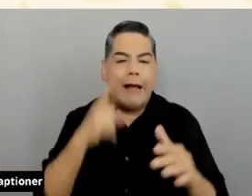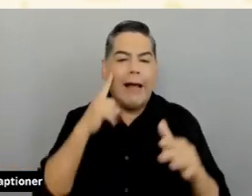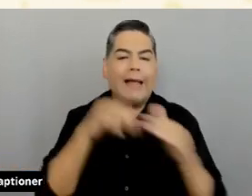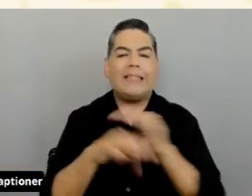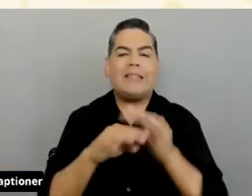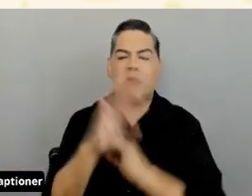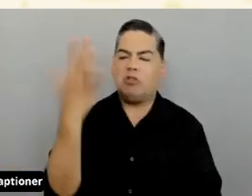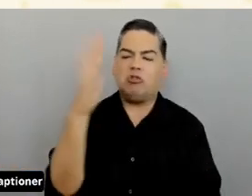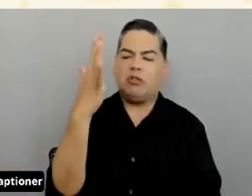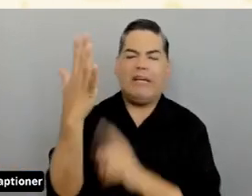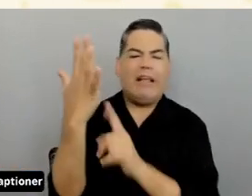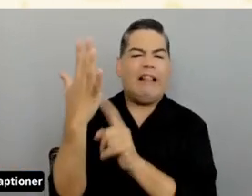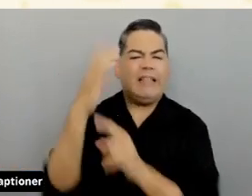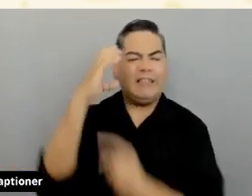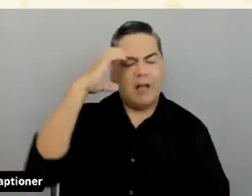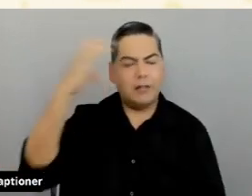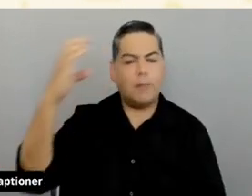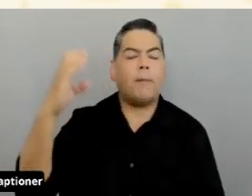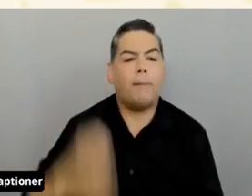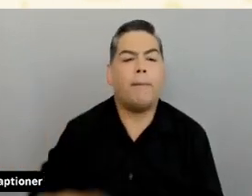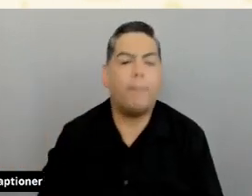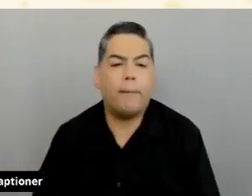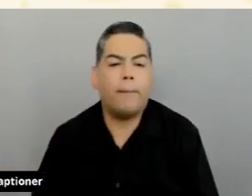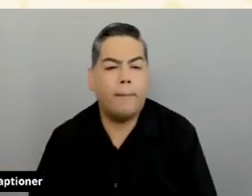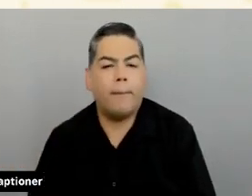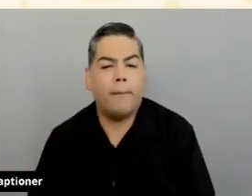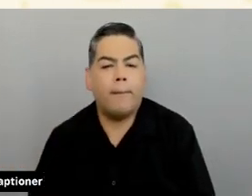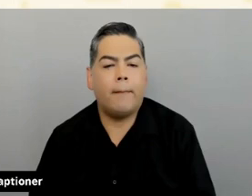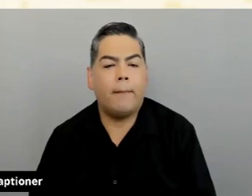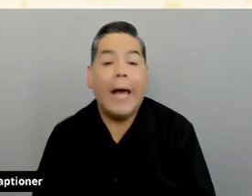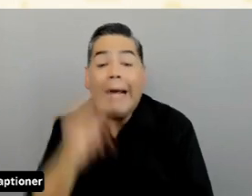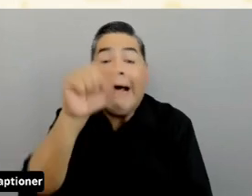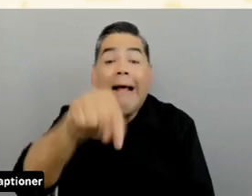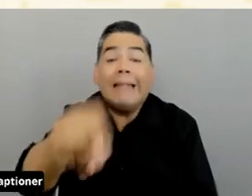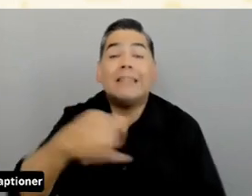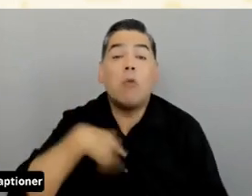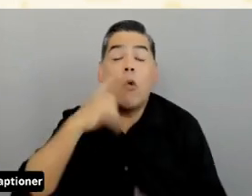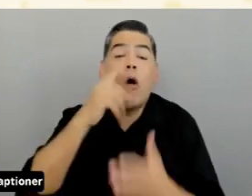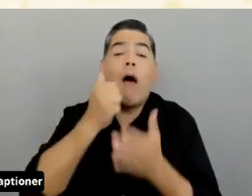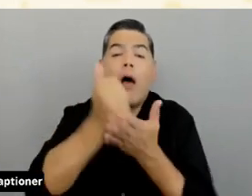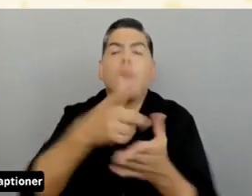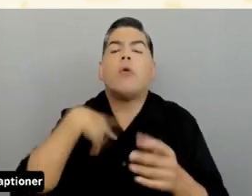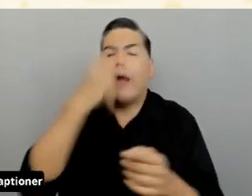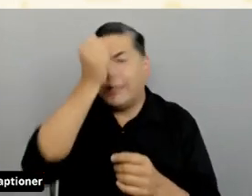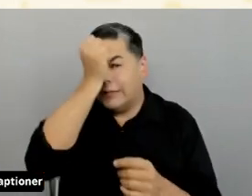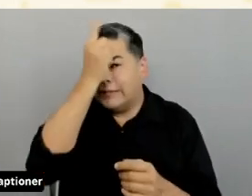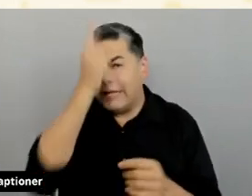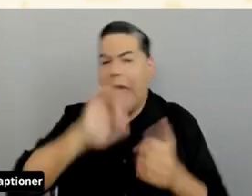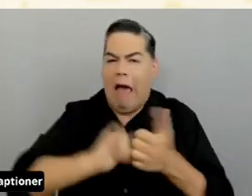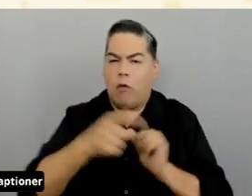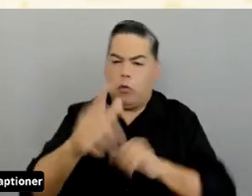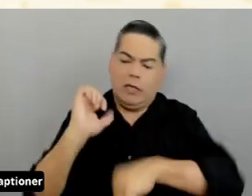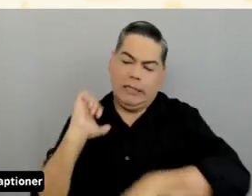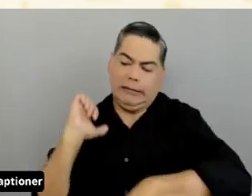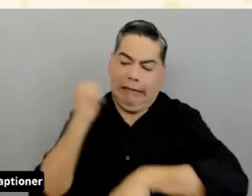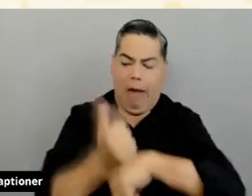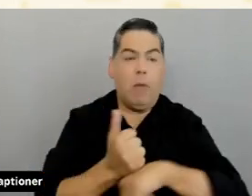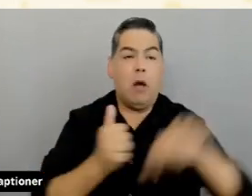In this case, you will be able to understand what would be the way your content can be accessed by using a screen reader.